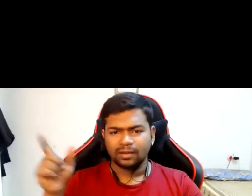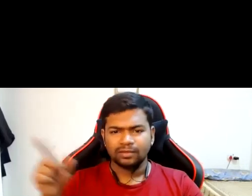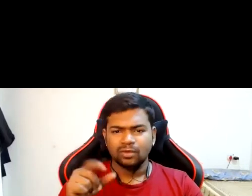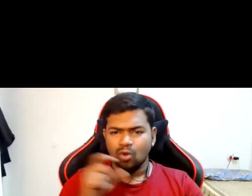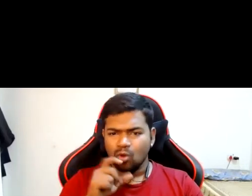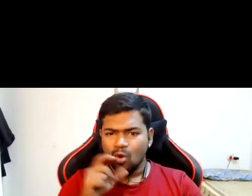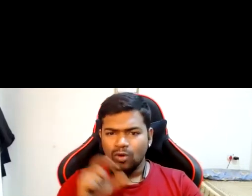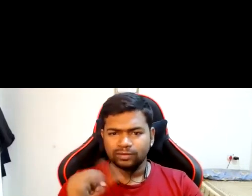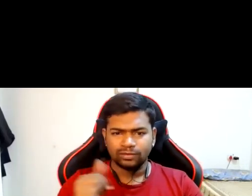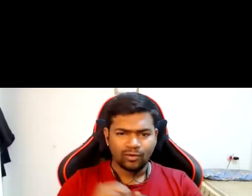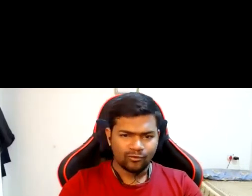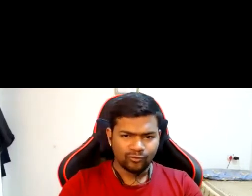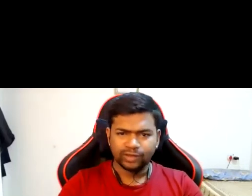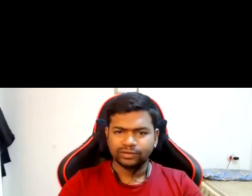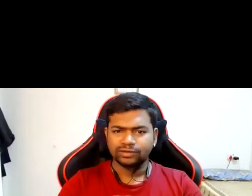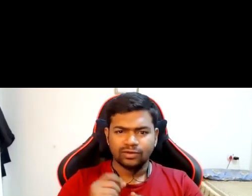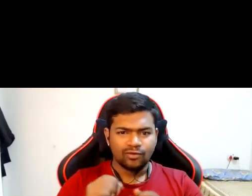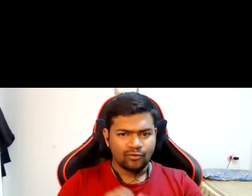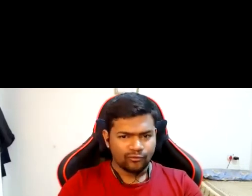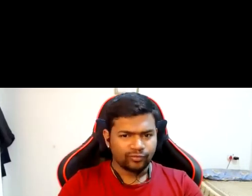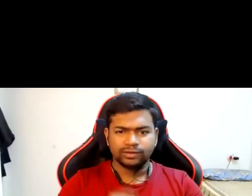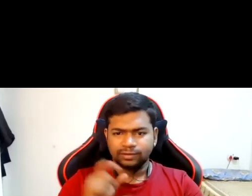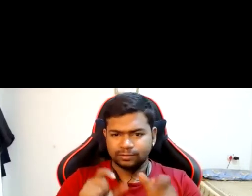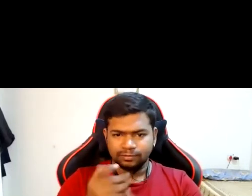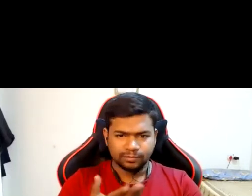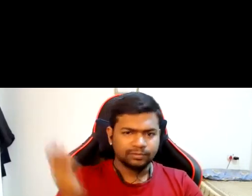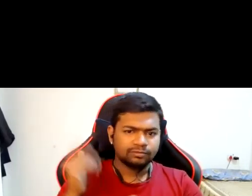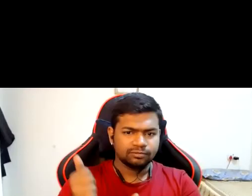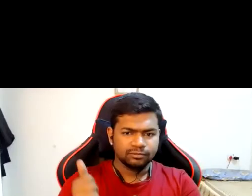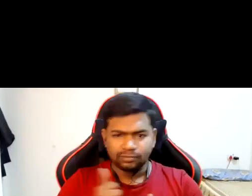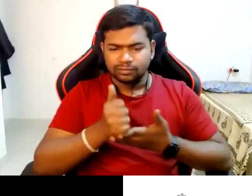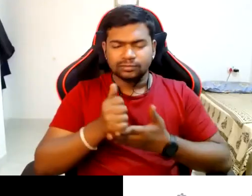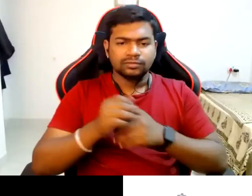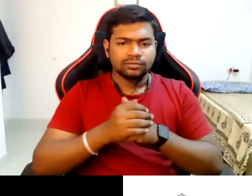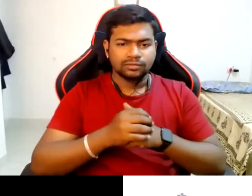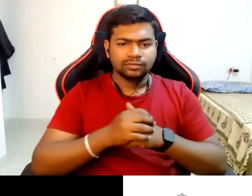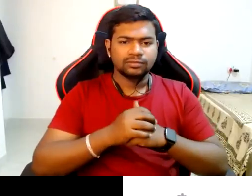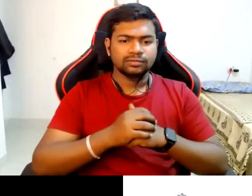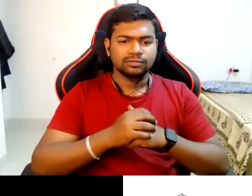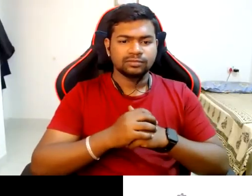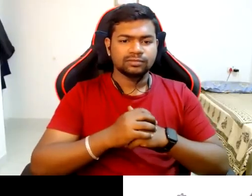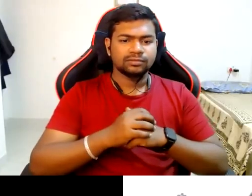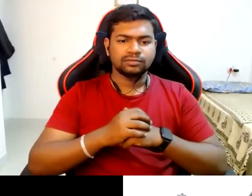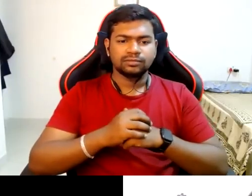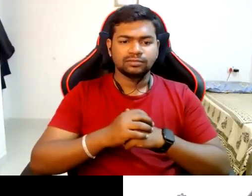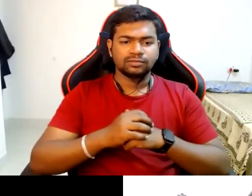I survived in college. due to my truly amazing friends so I have helped all my friends